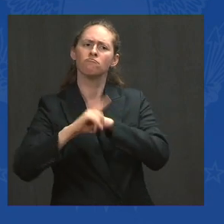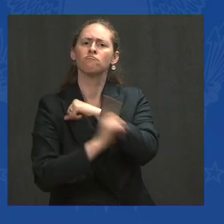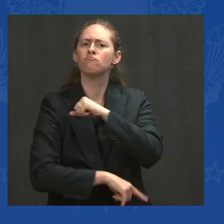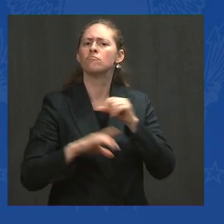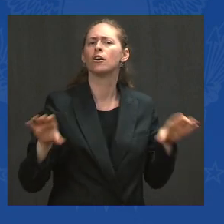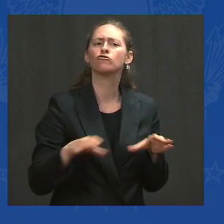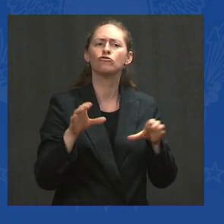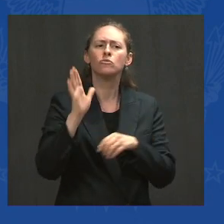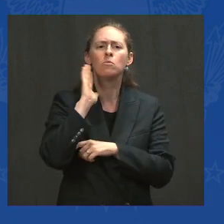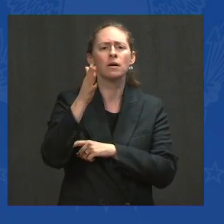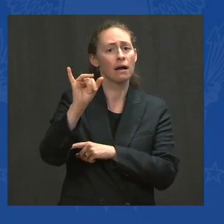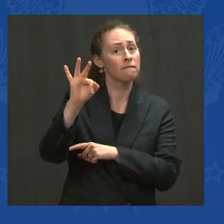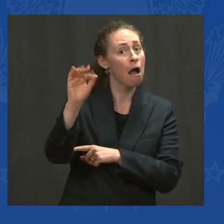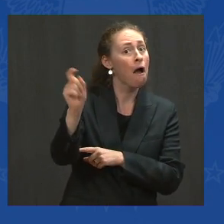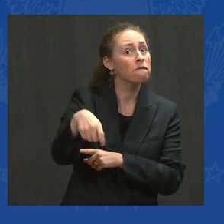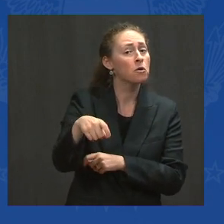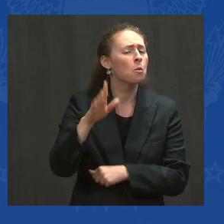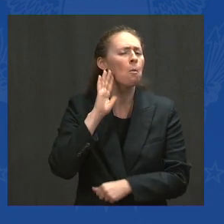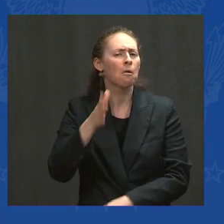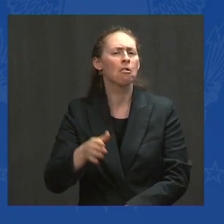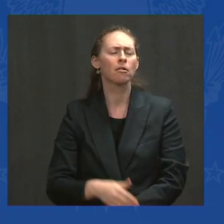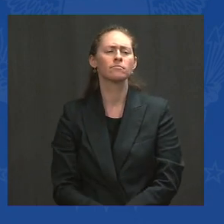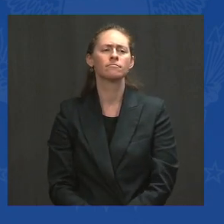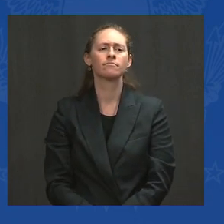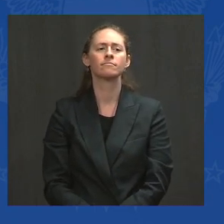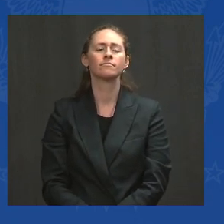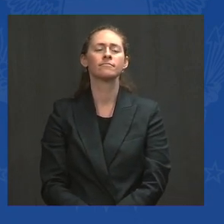And we also need to focus on shoring up America's